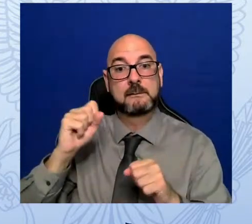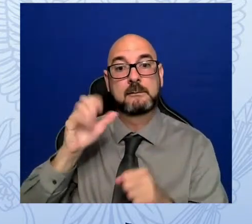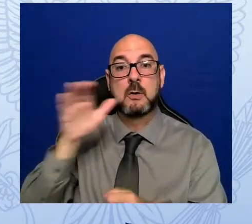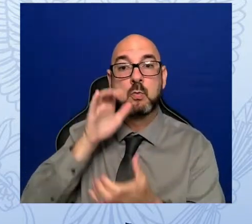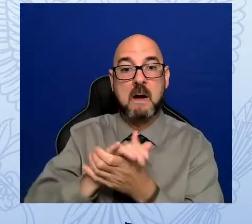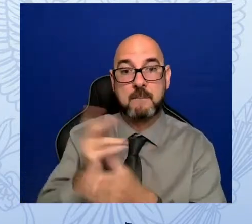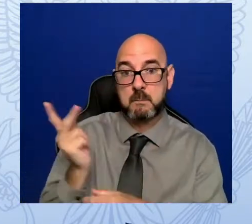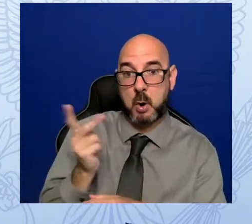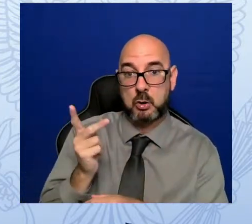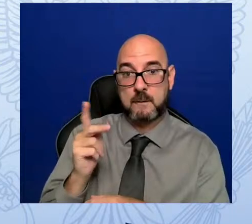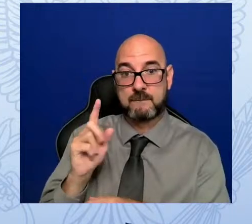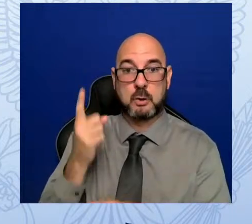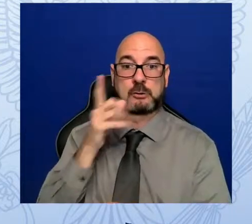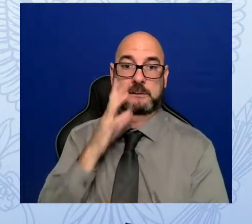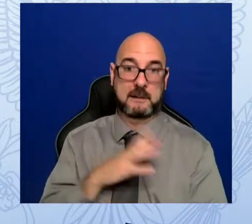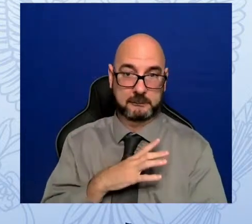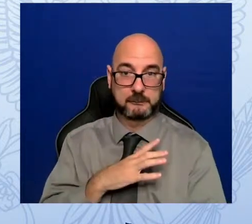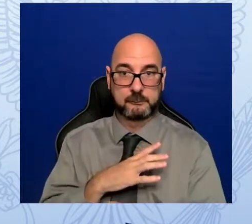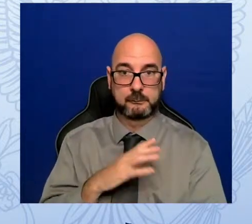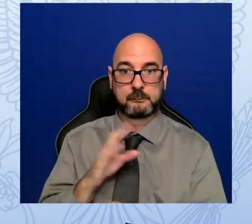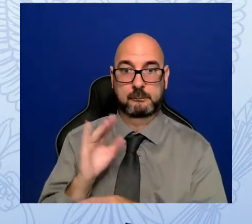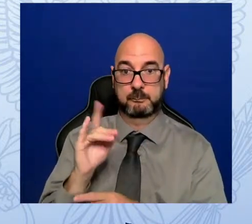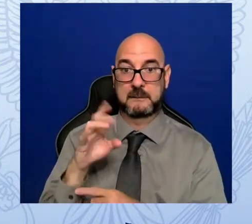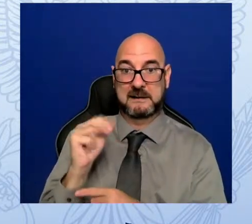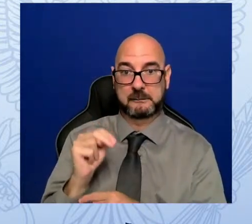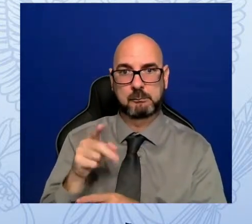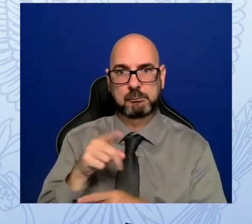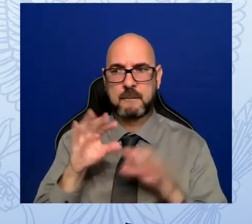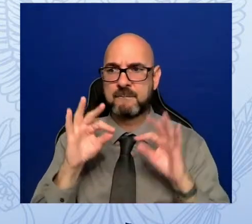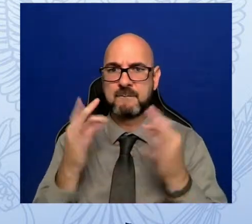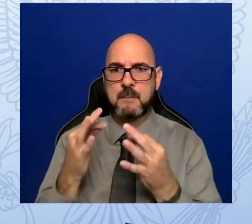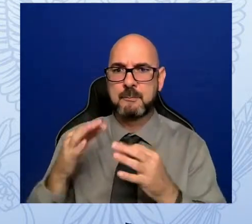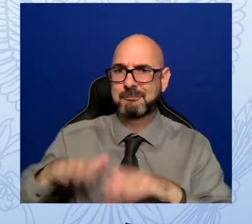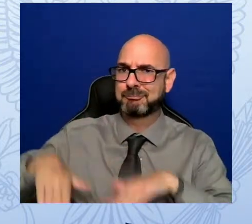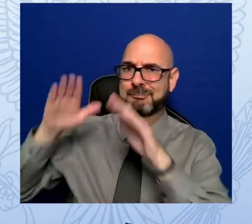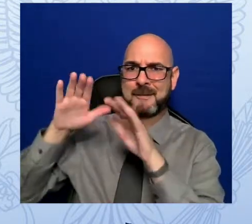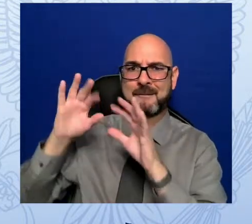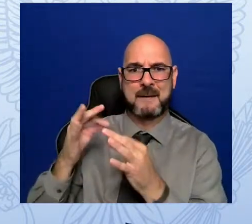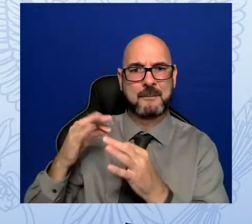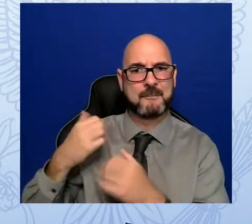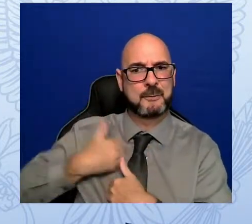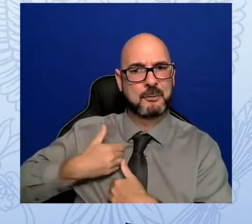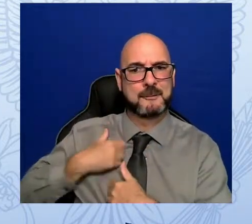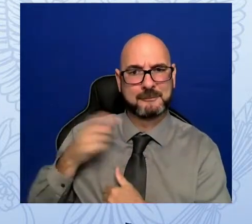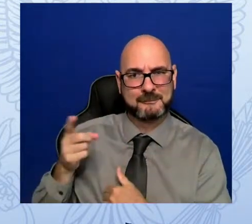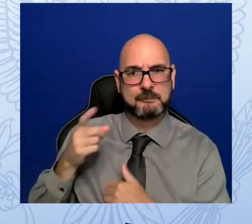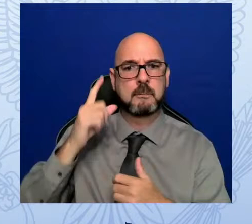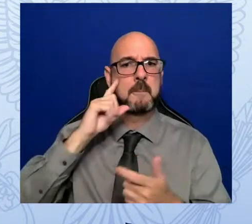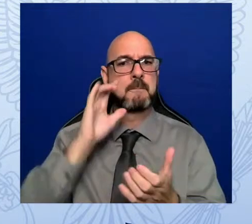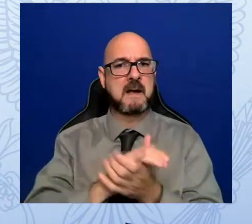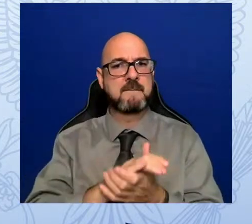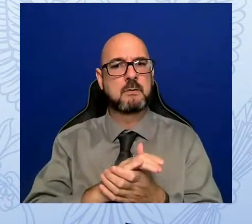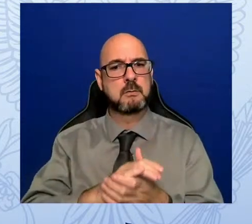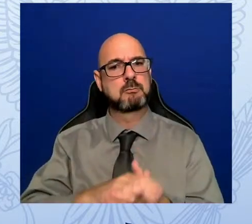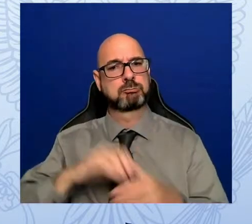And President Biden has said that our country's most sacred obligation, indeed, our only sacred obligation, is to prepare and equip the troops